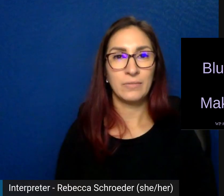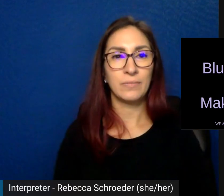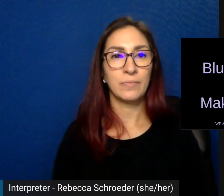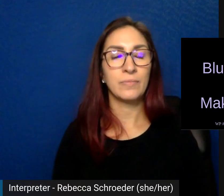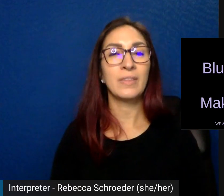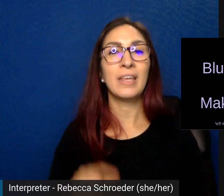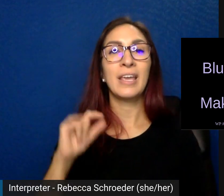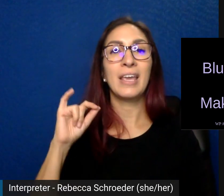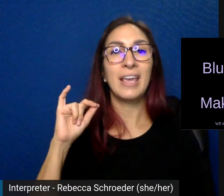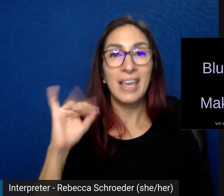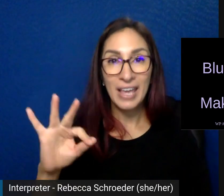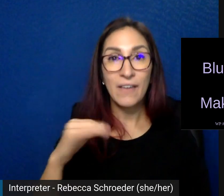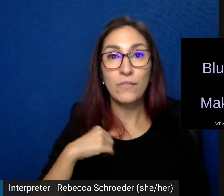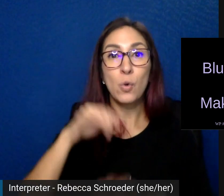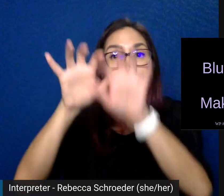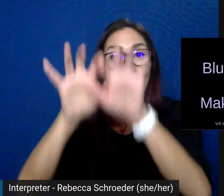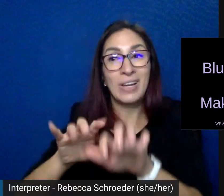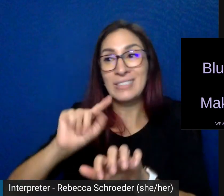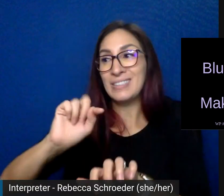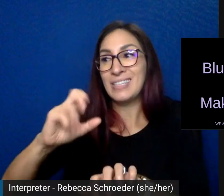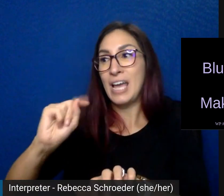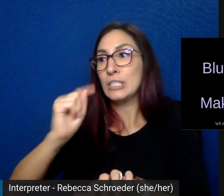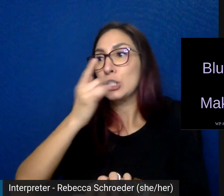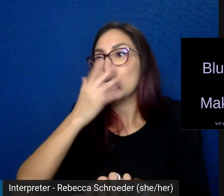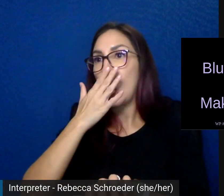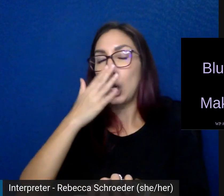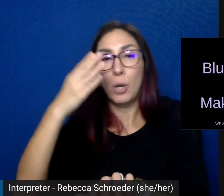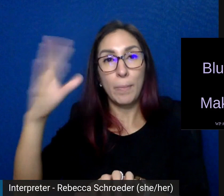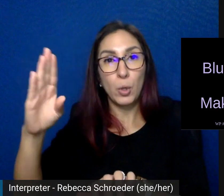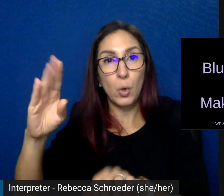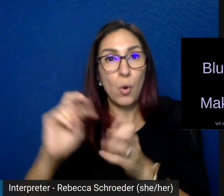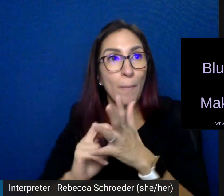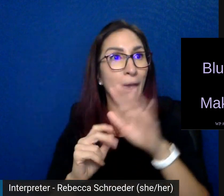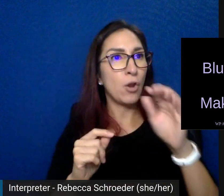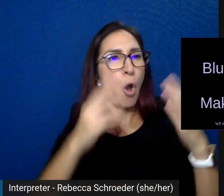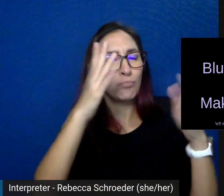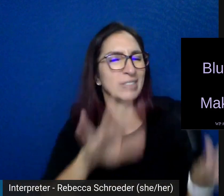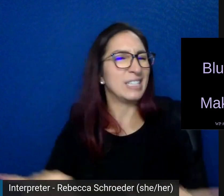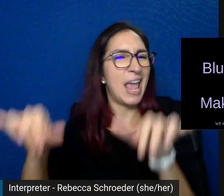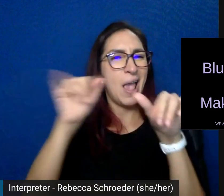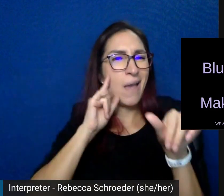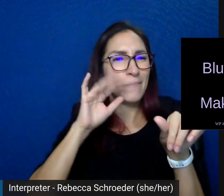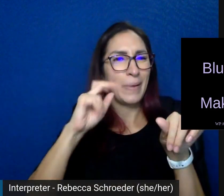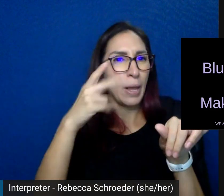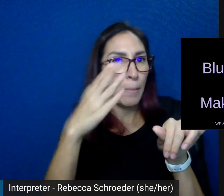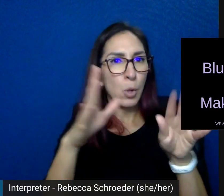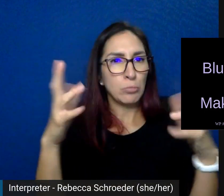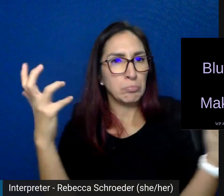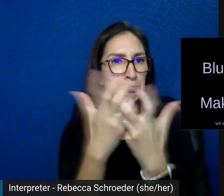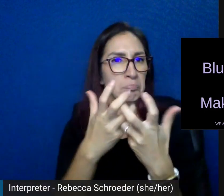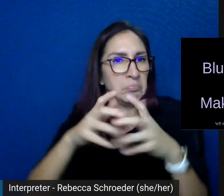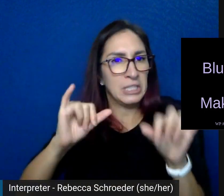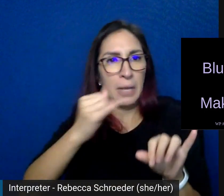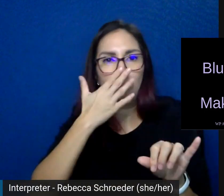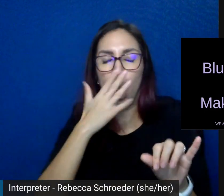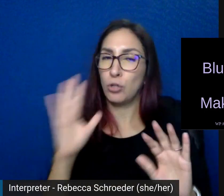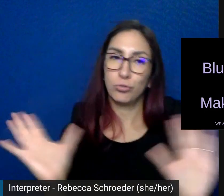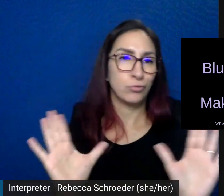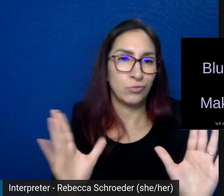use a different color. Another way to make sure your links are accessible is by describing